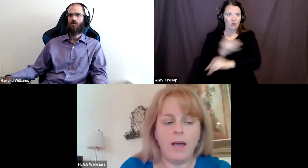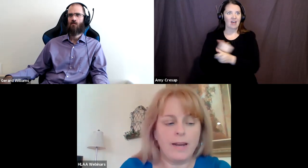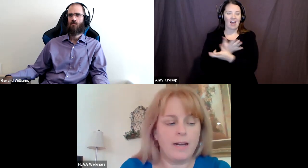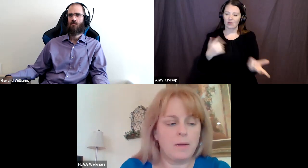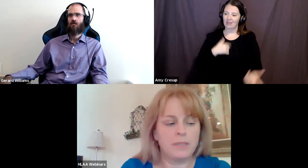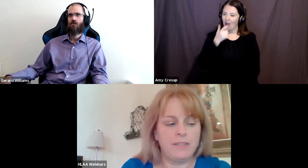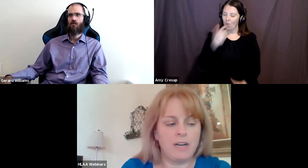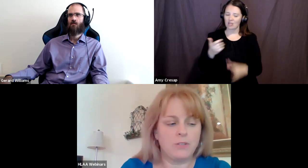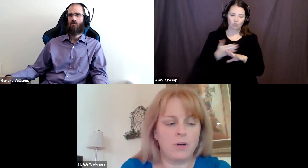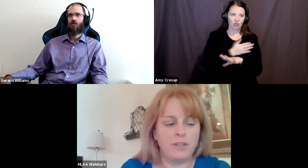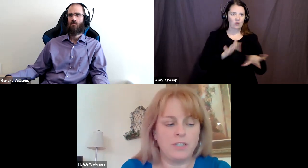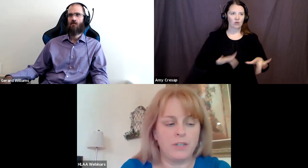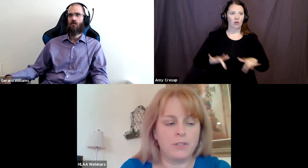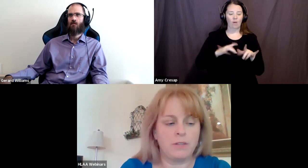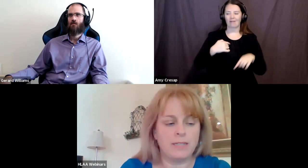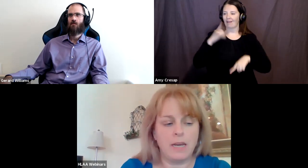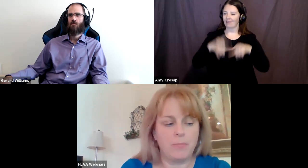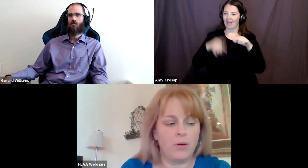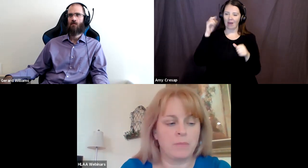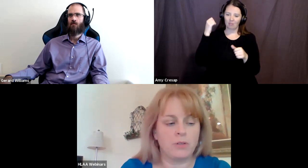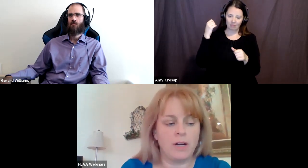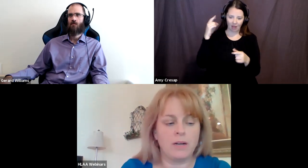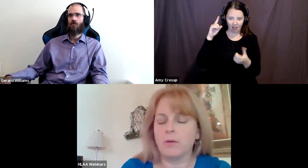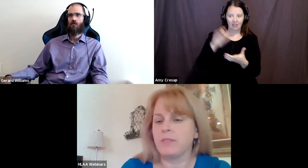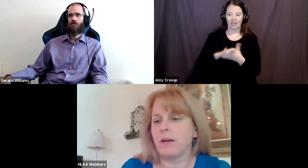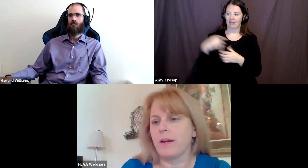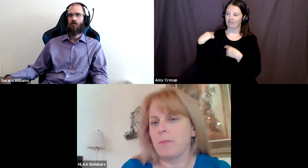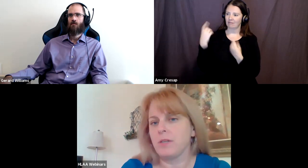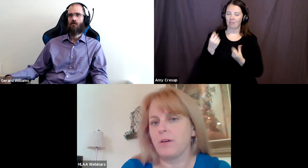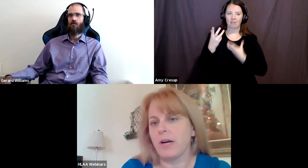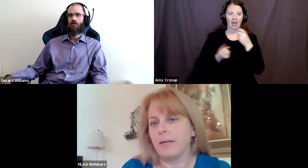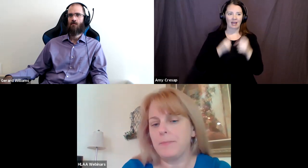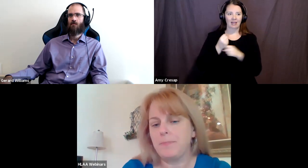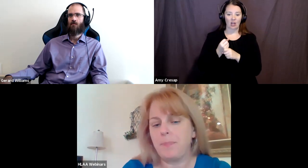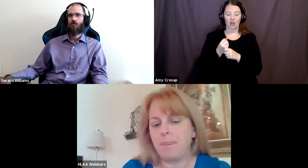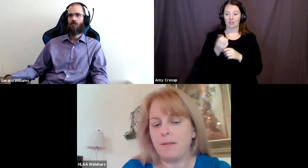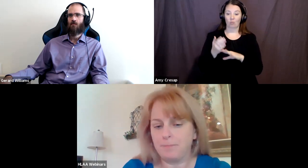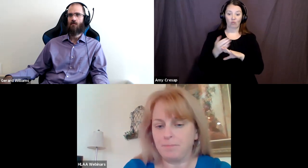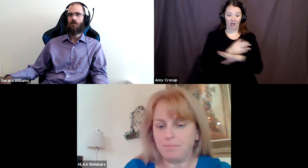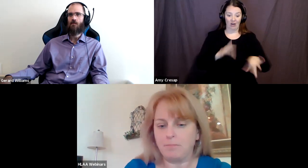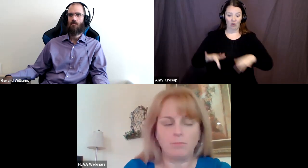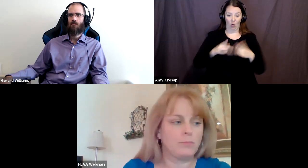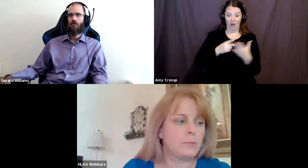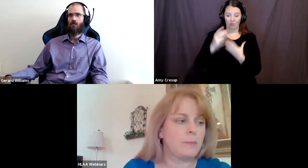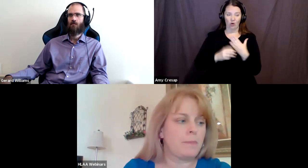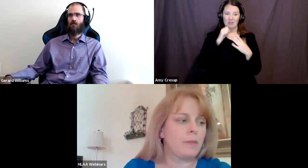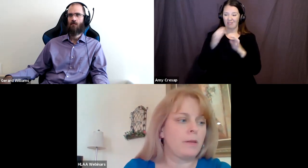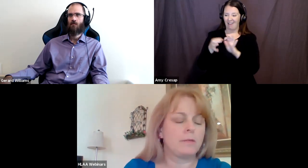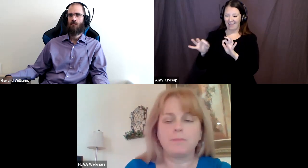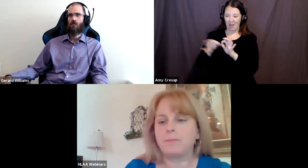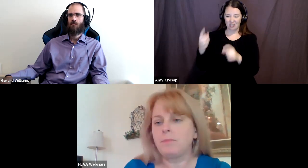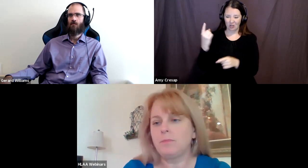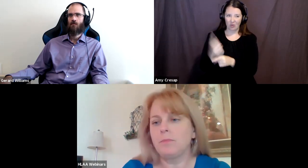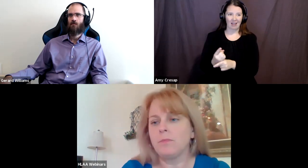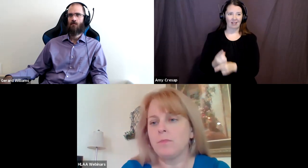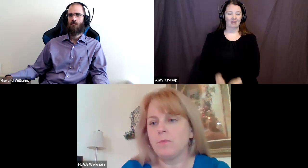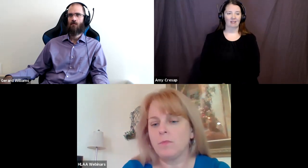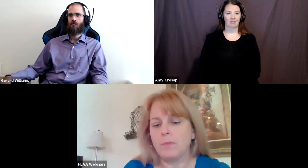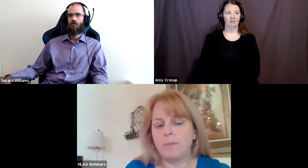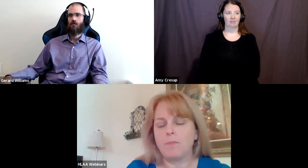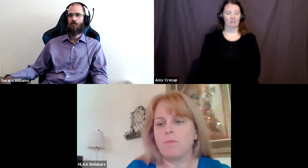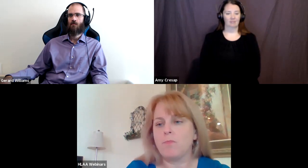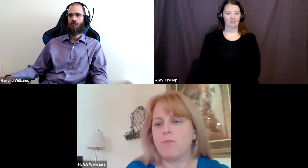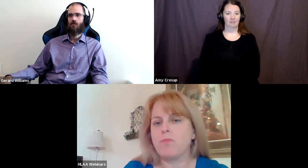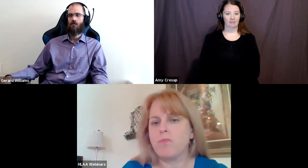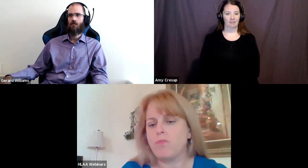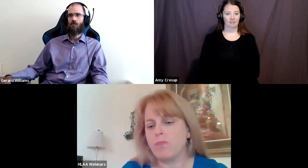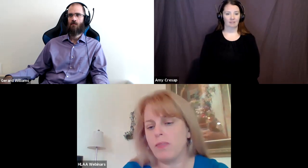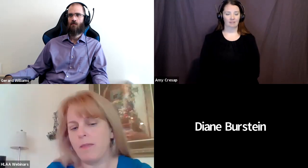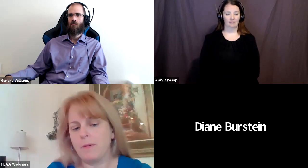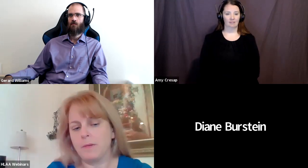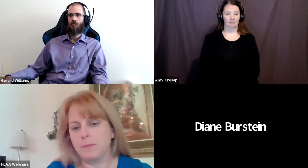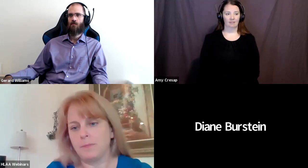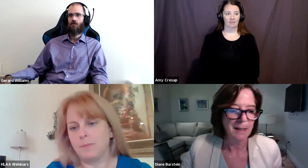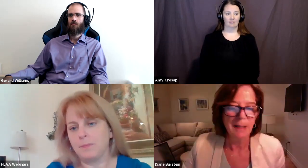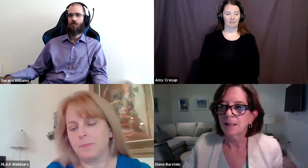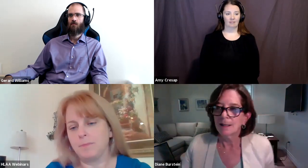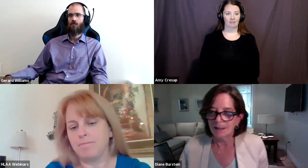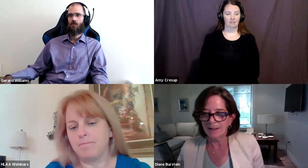I cannot believe after all these years that tape programs are not 100% captioned correctly.